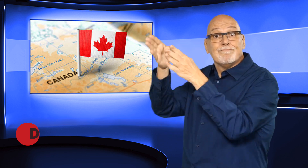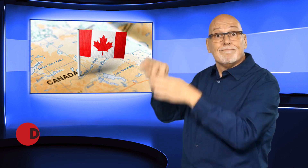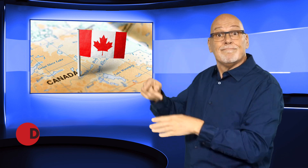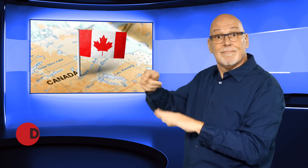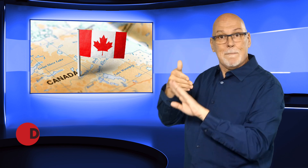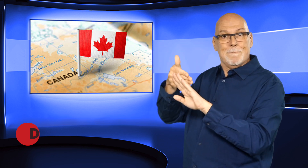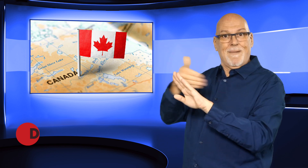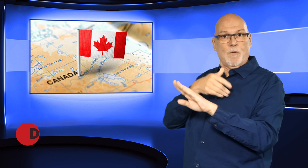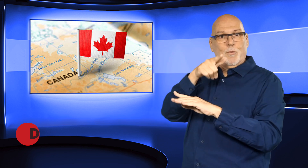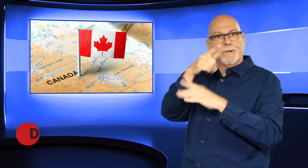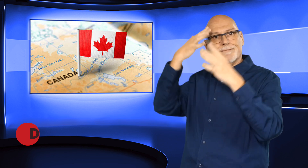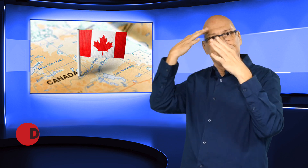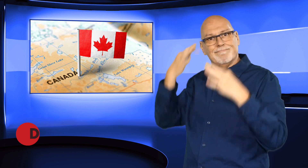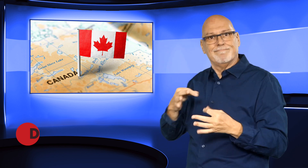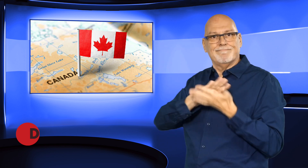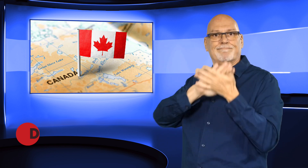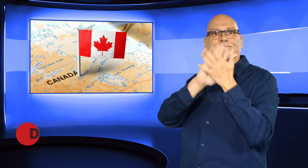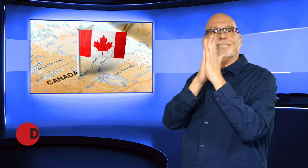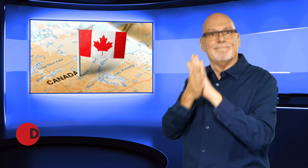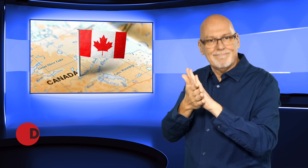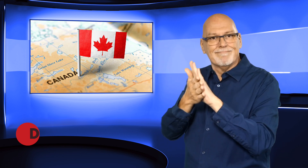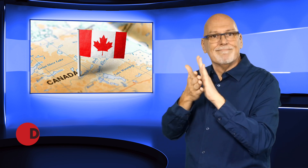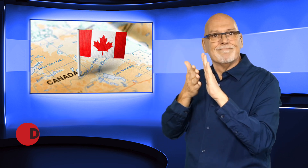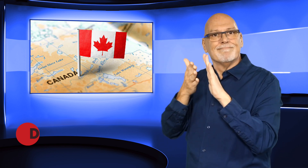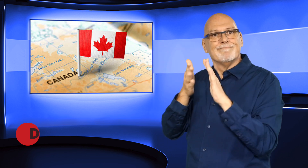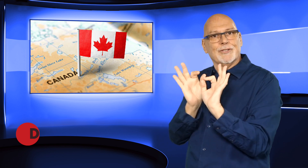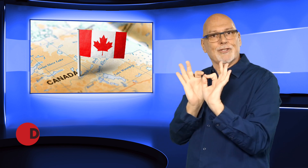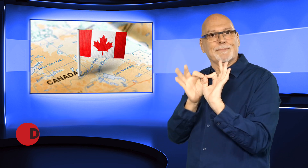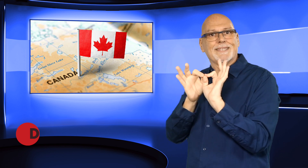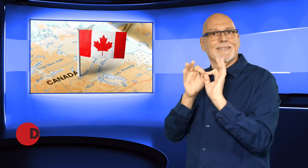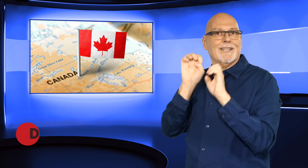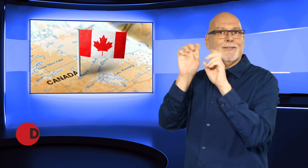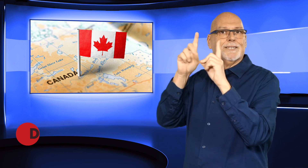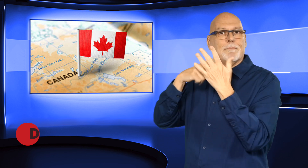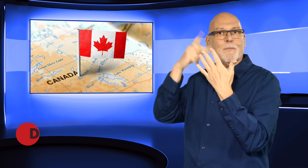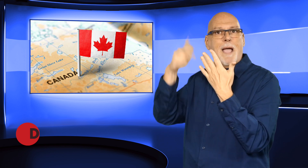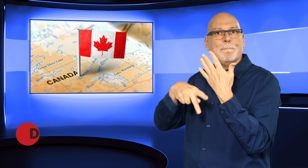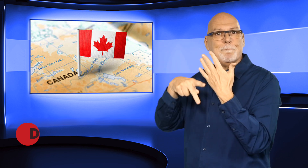before entering the Interpreter Education Program?